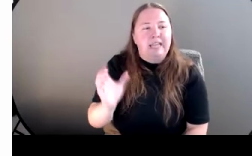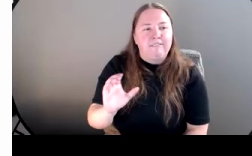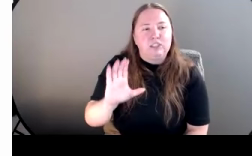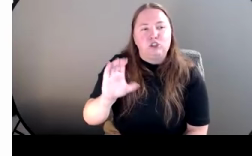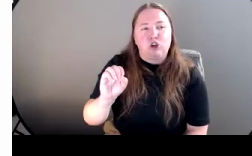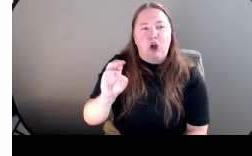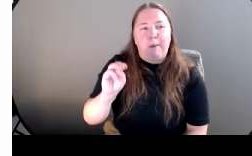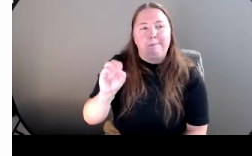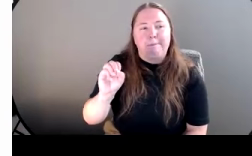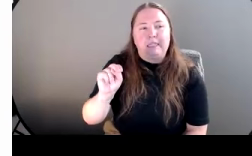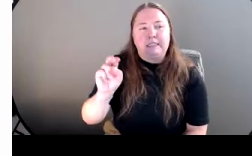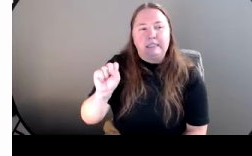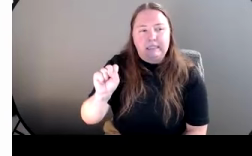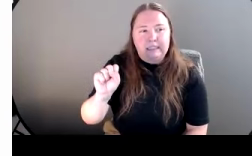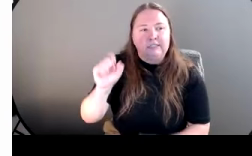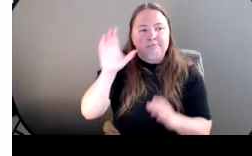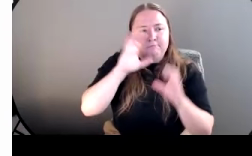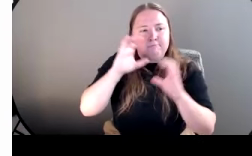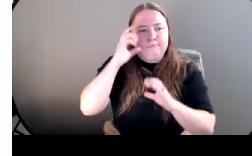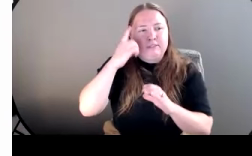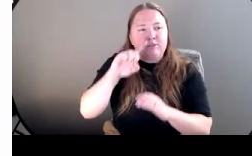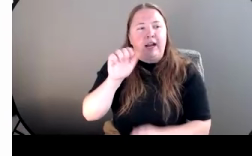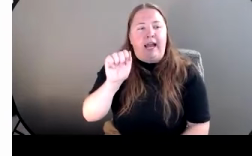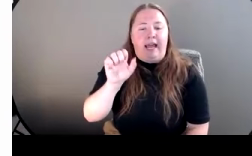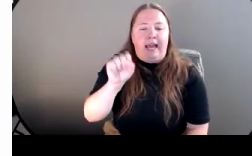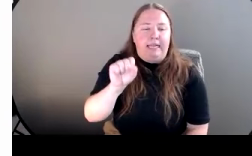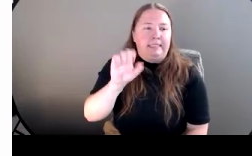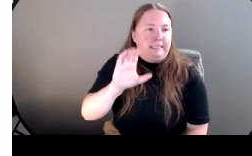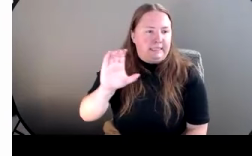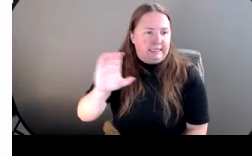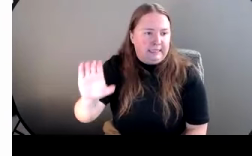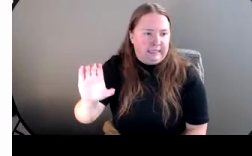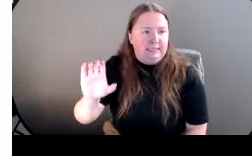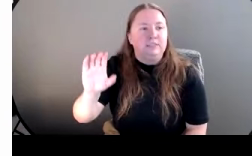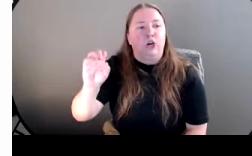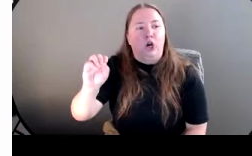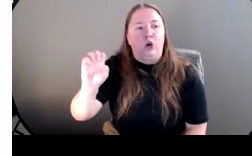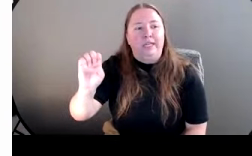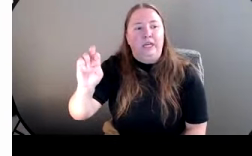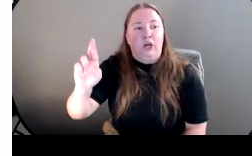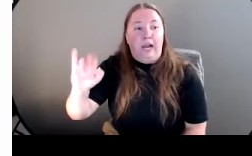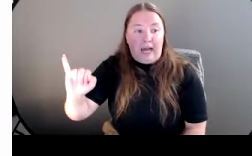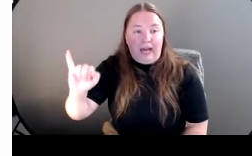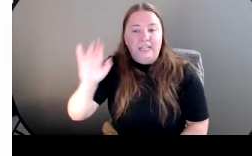And just search for ASCCC OERI, you will find quite a bit of courses,